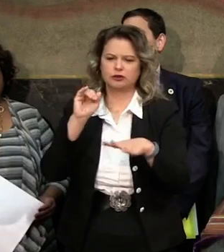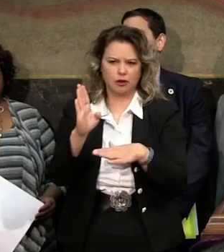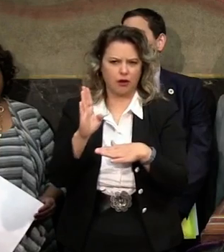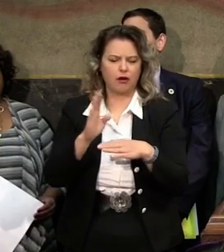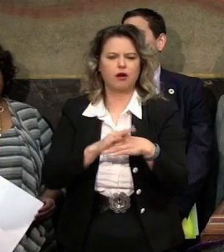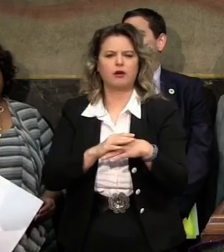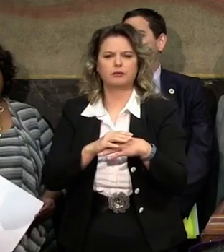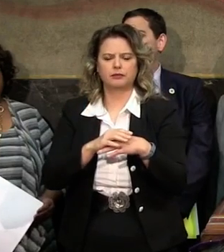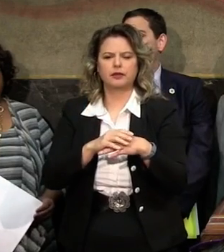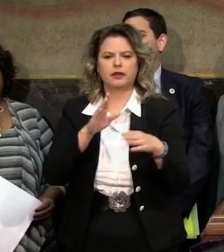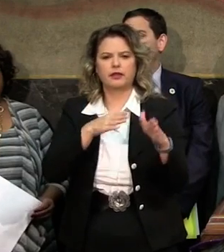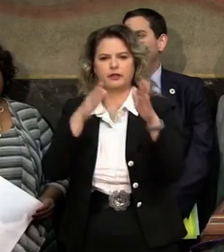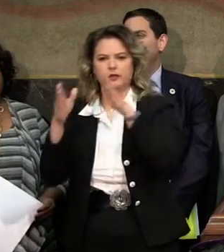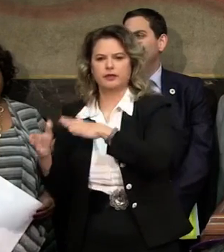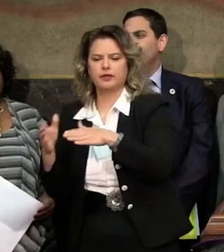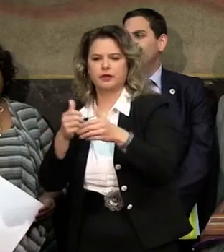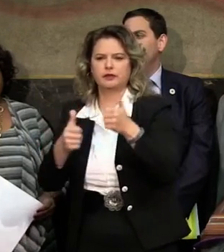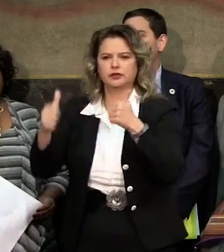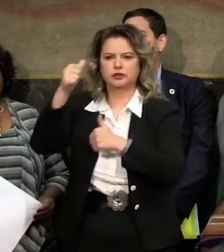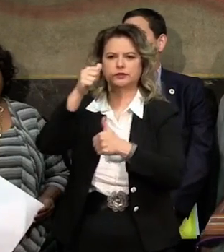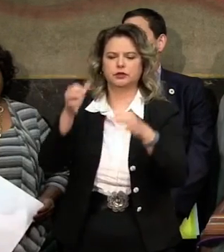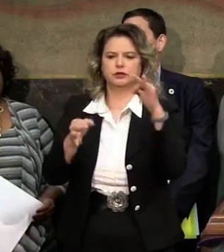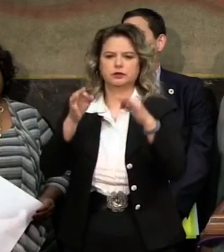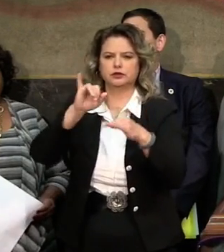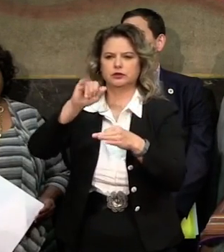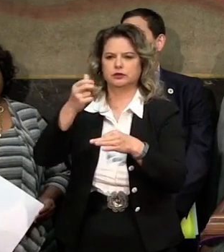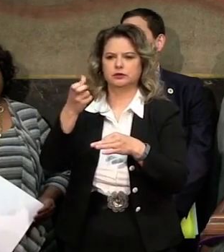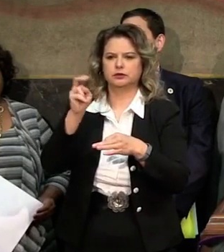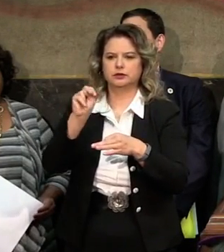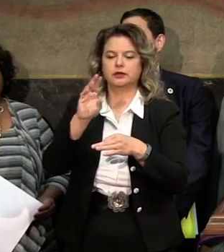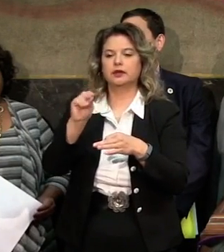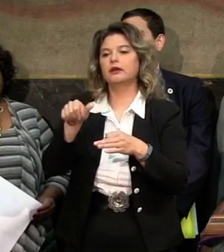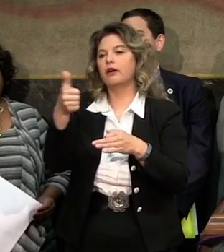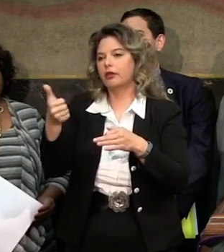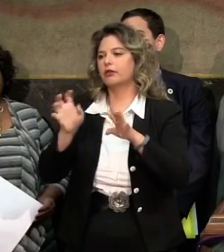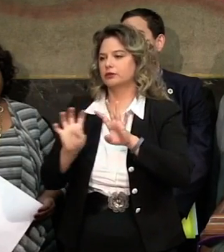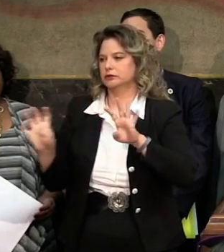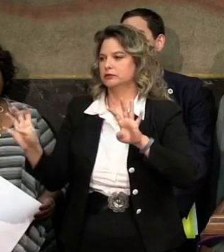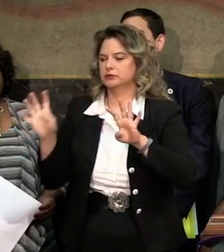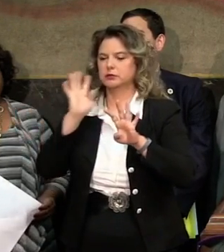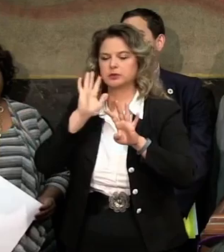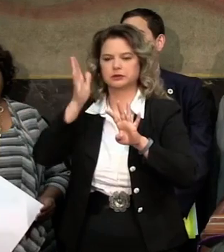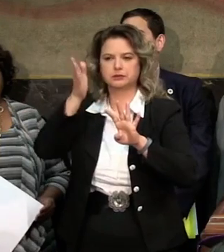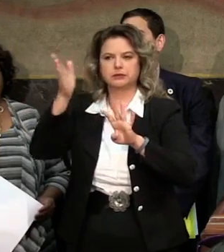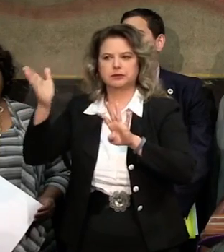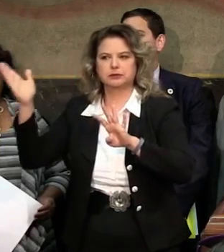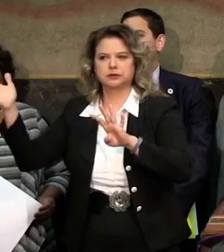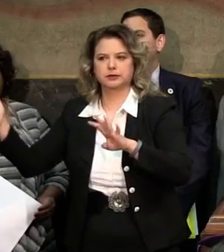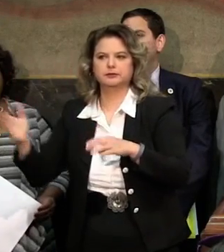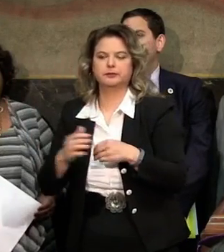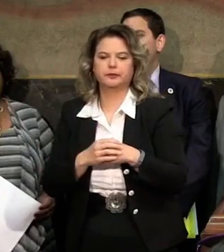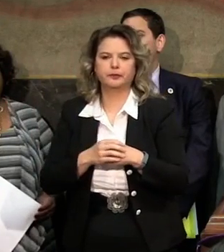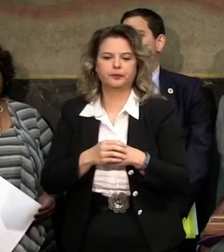to hear from Chief Justice Johnson and others one of the things that I did want